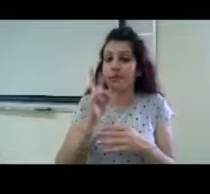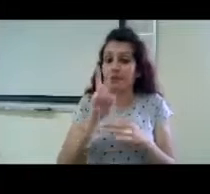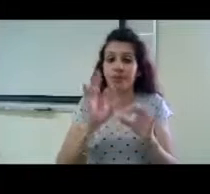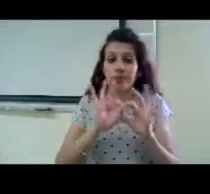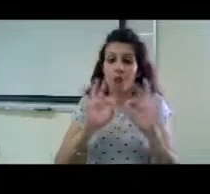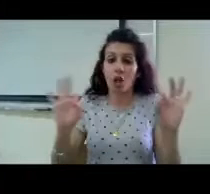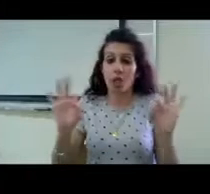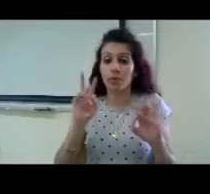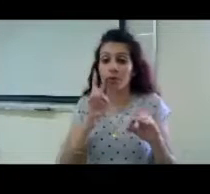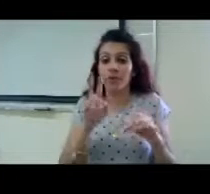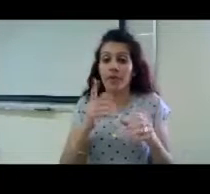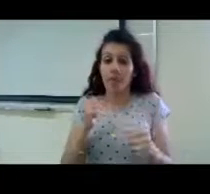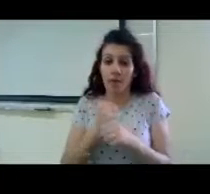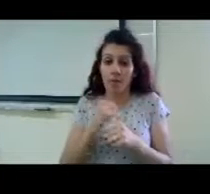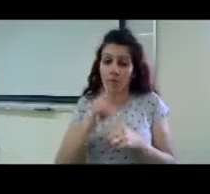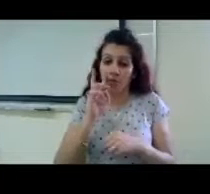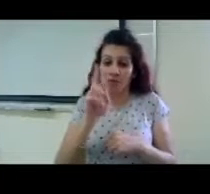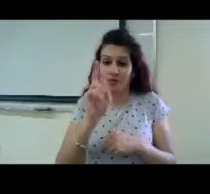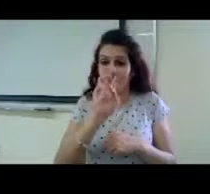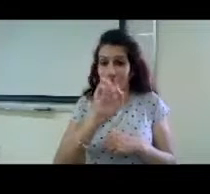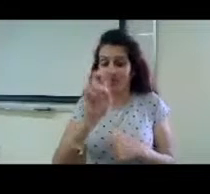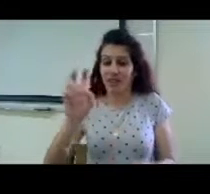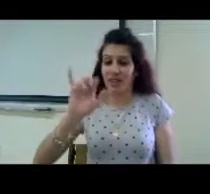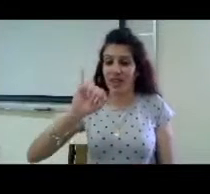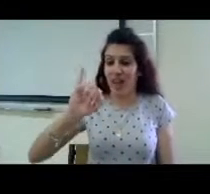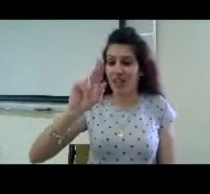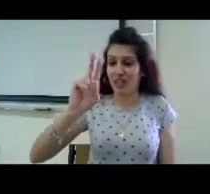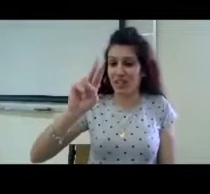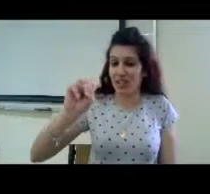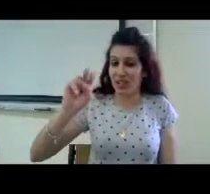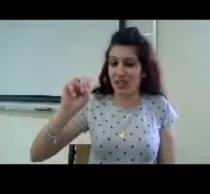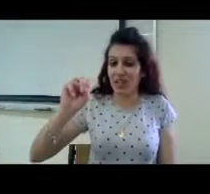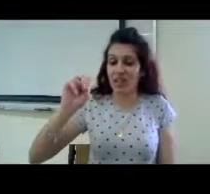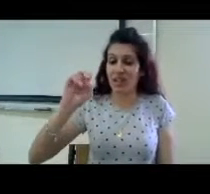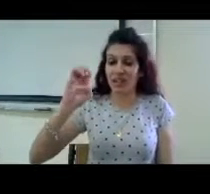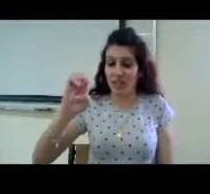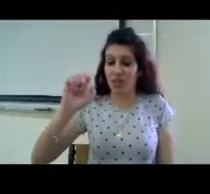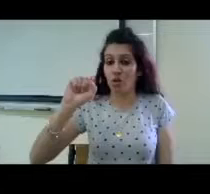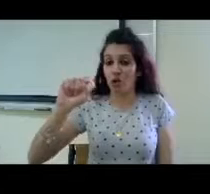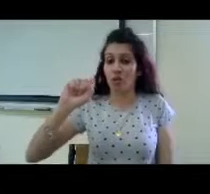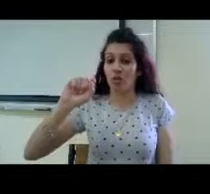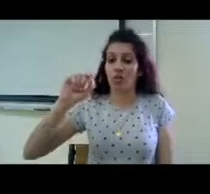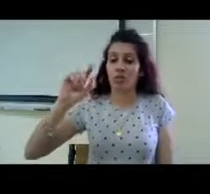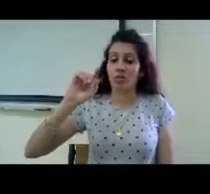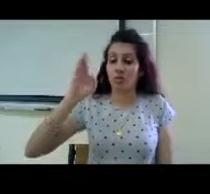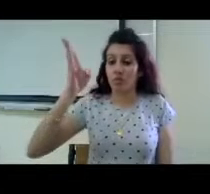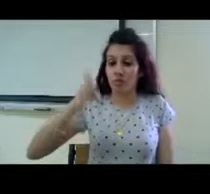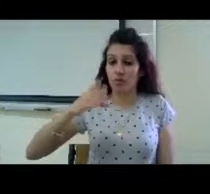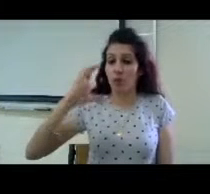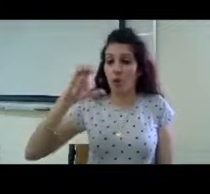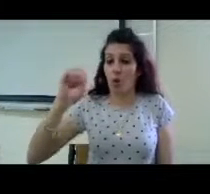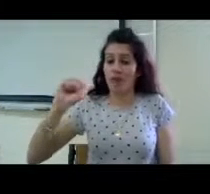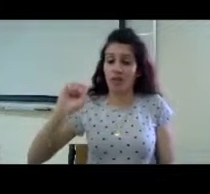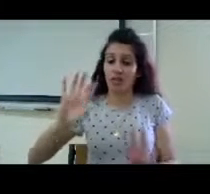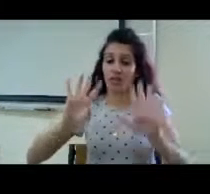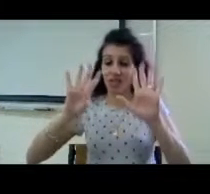so important as now there are plenty of free resources online we've heard today